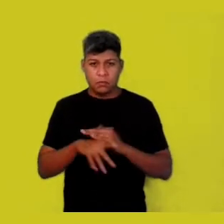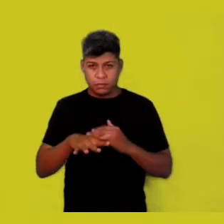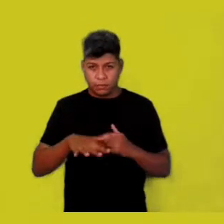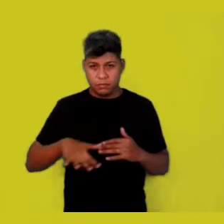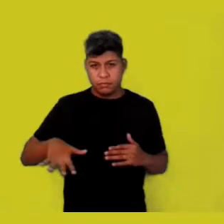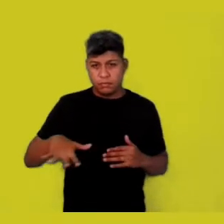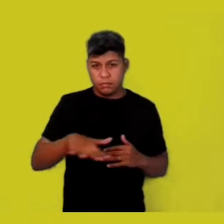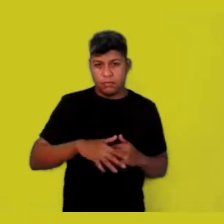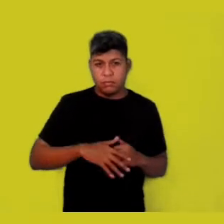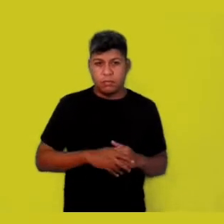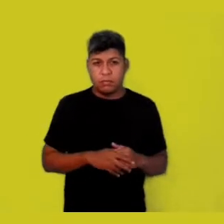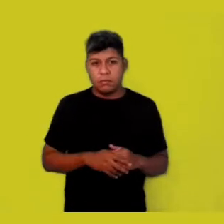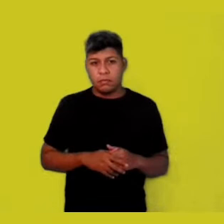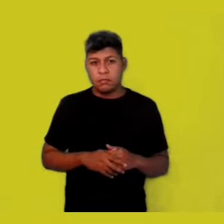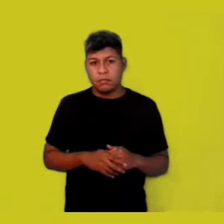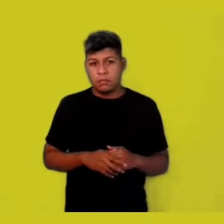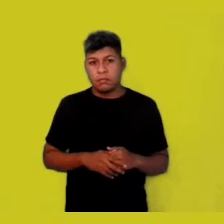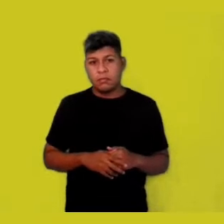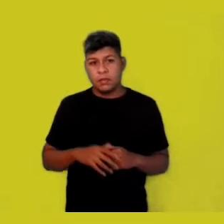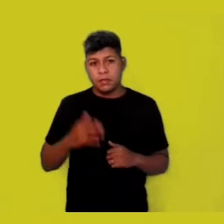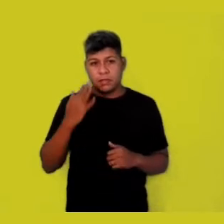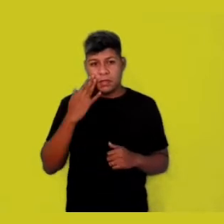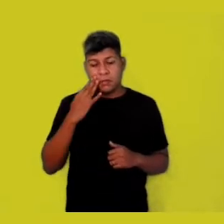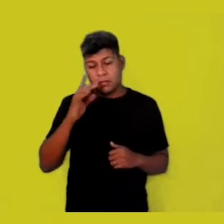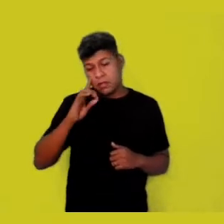Aílton Krenak actually began by saying,